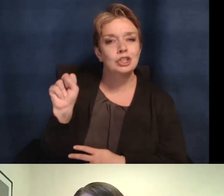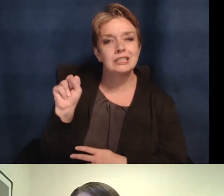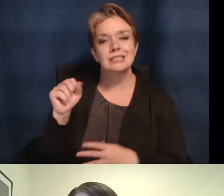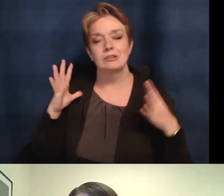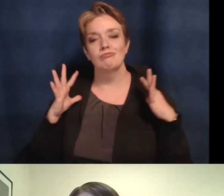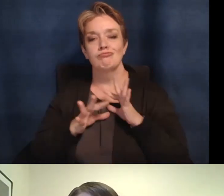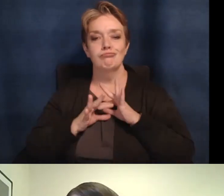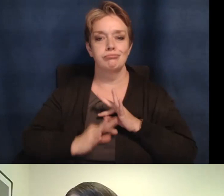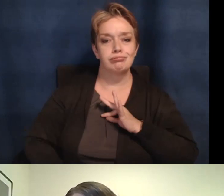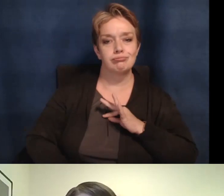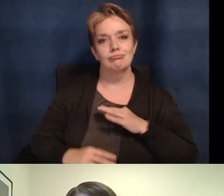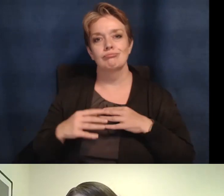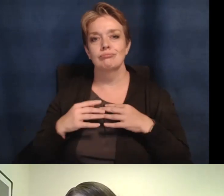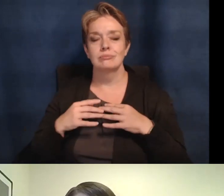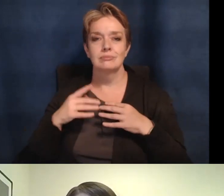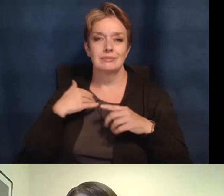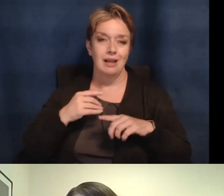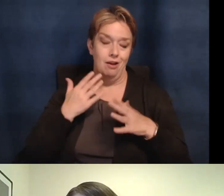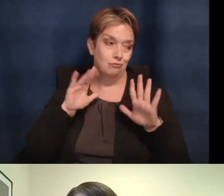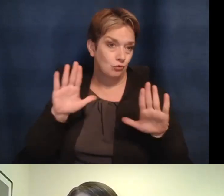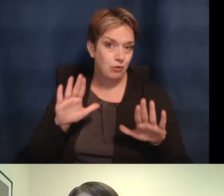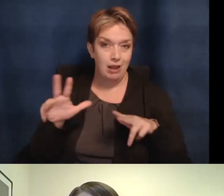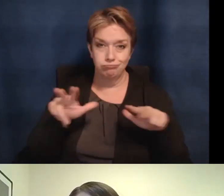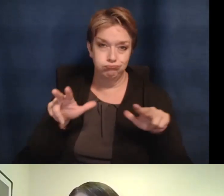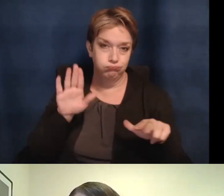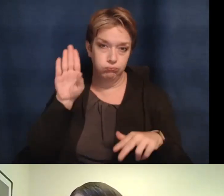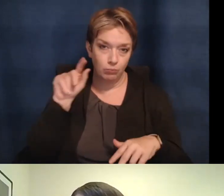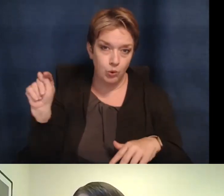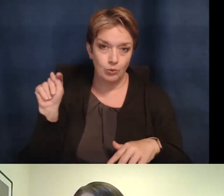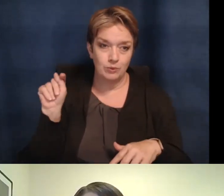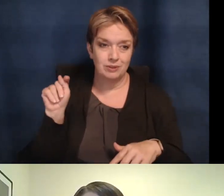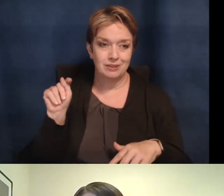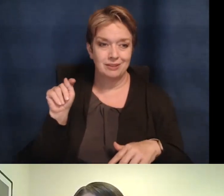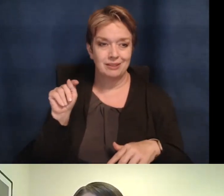she had some great hiking boots that she used to walk around in, but she also used to walk around